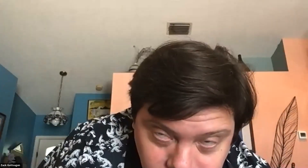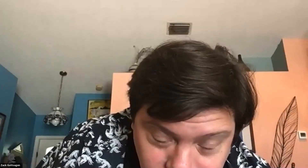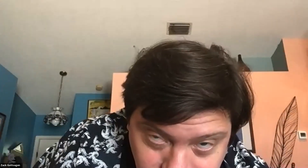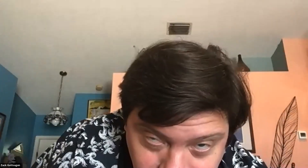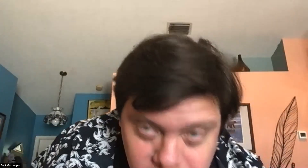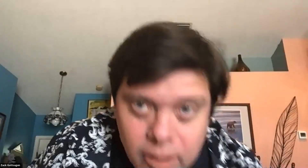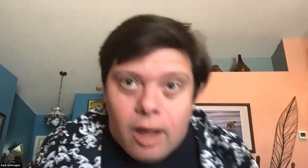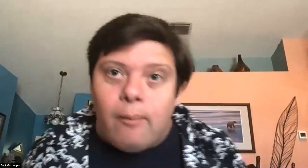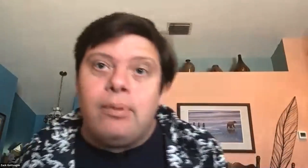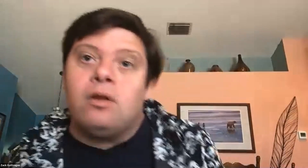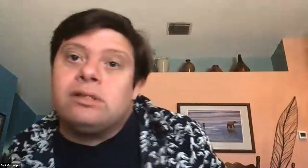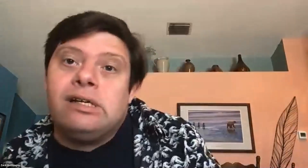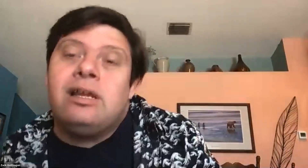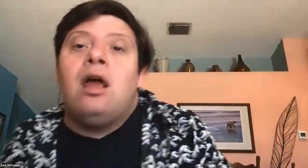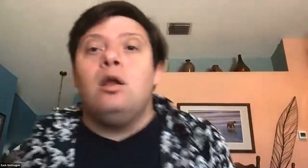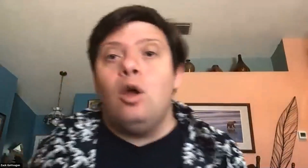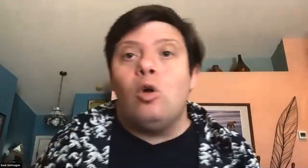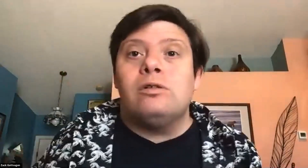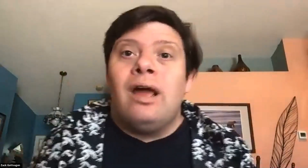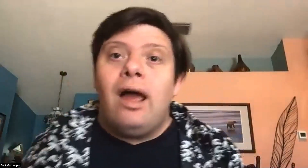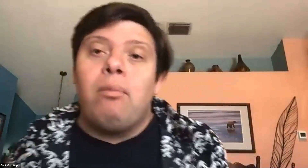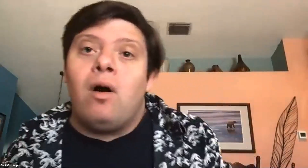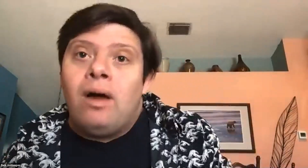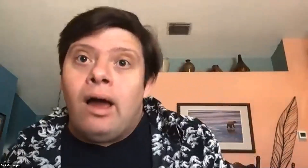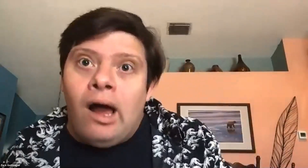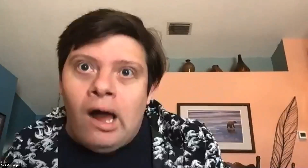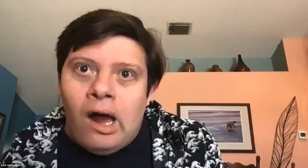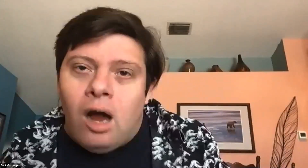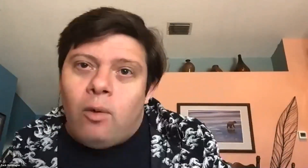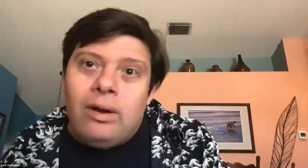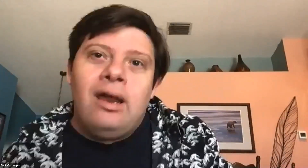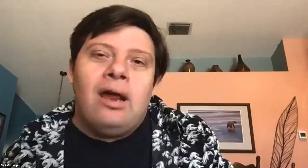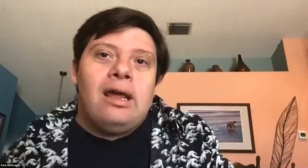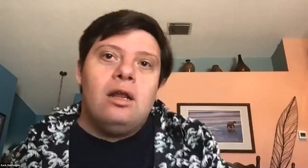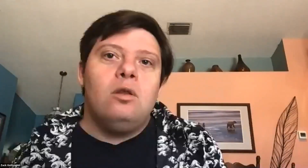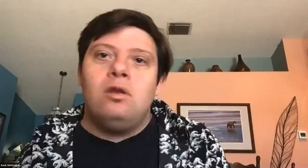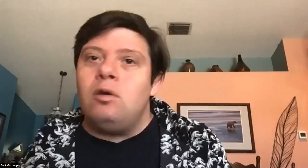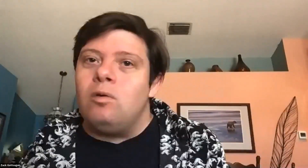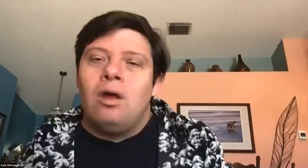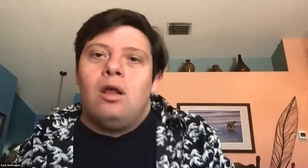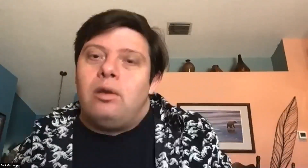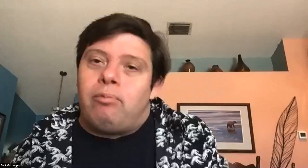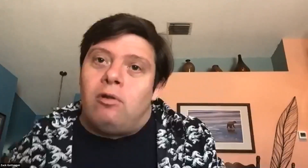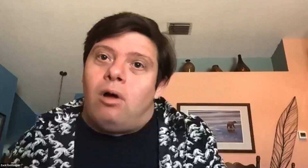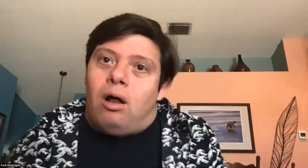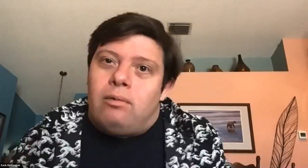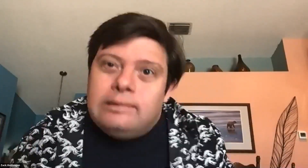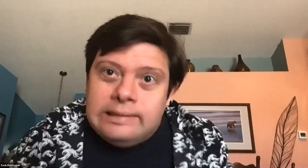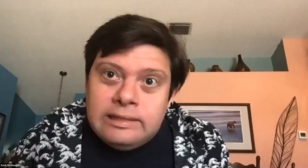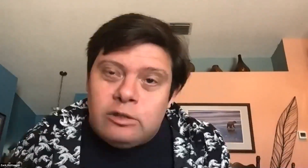, yo, yo, yo. About all OF T